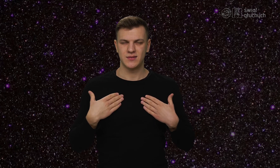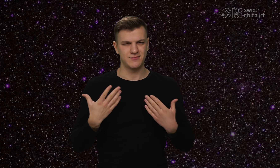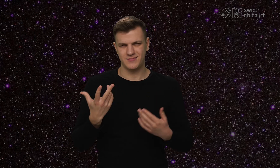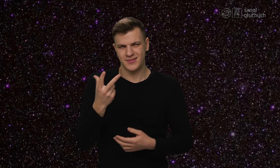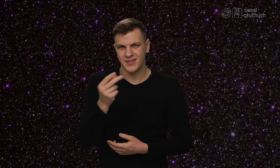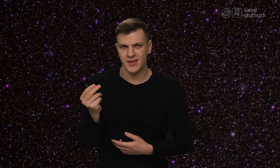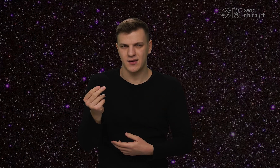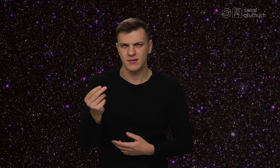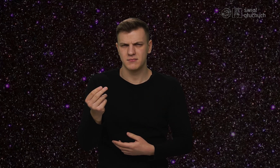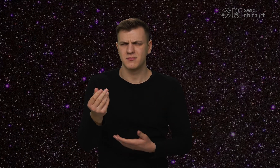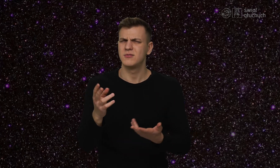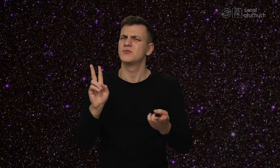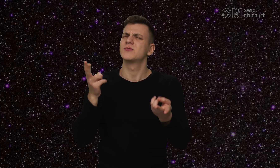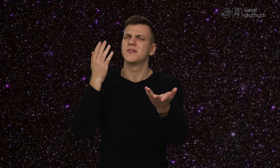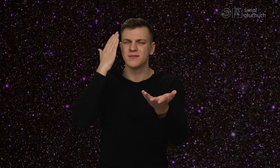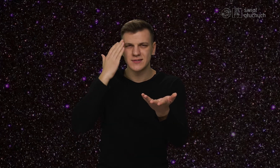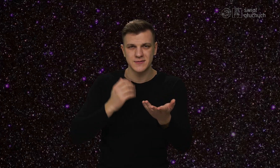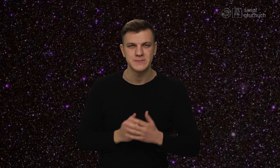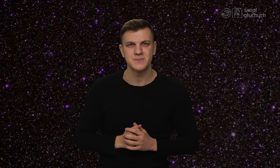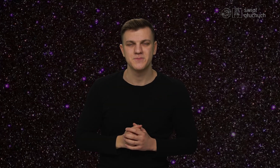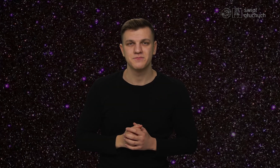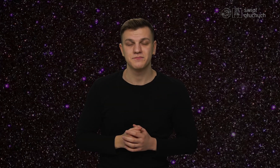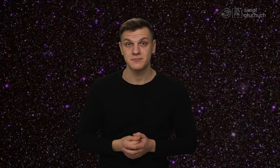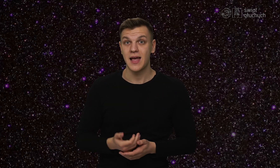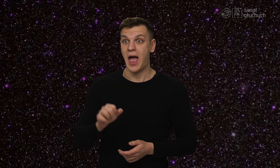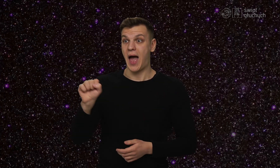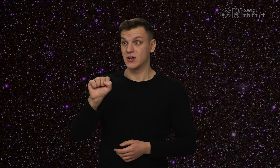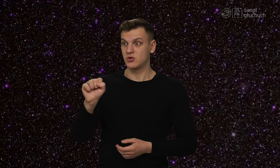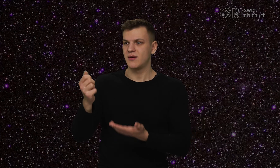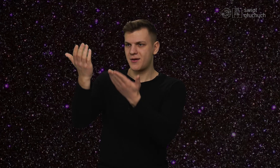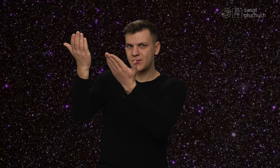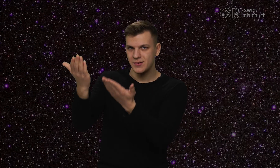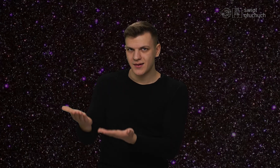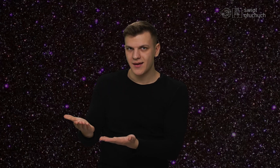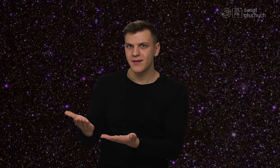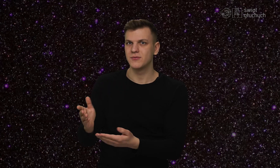and not just a pilot or a passenger on an airplane that has gone very, very high? An astronaut is a person